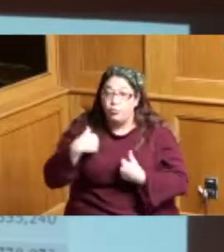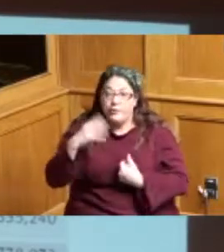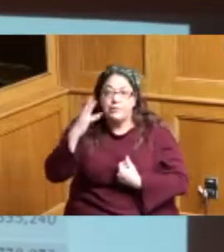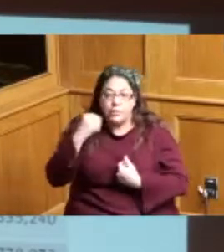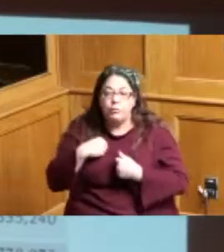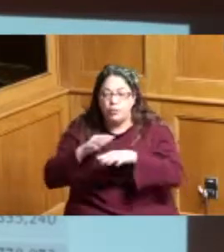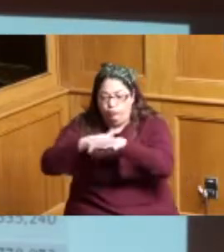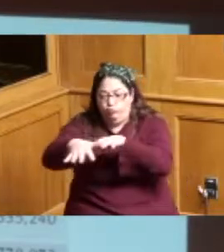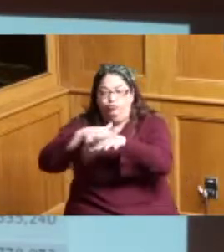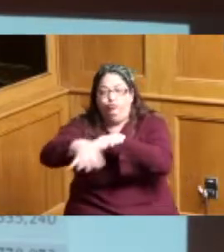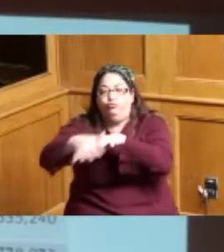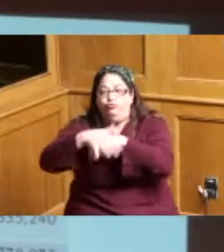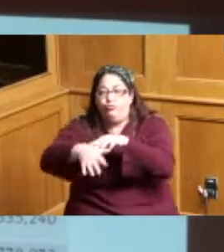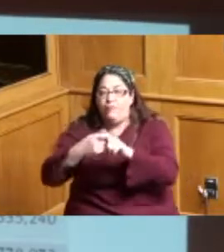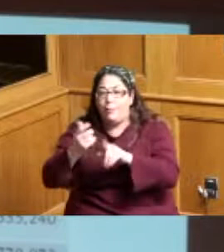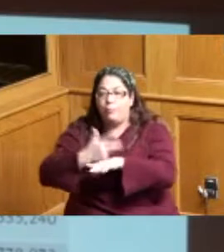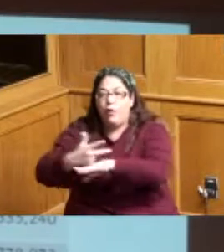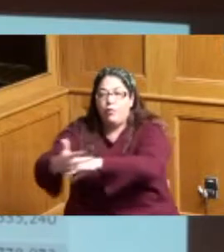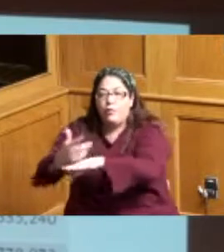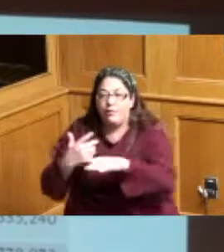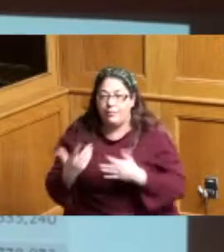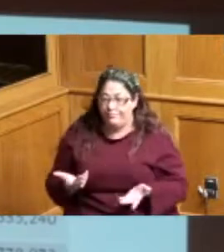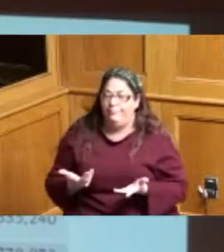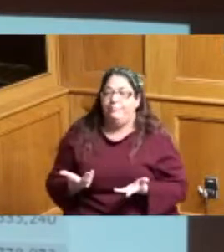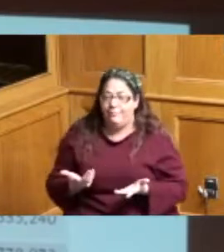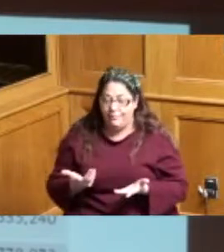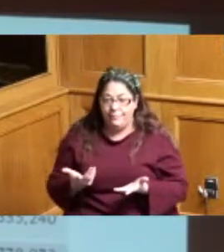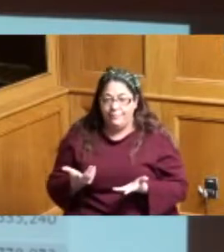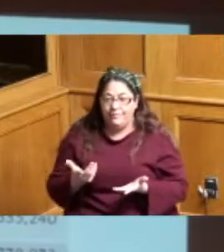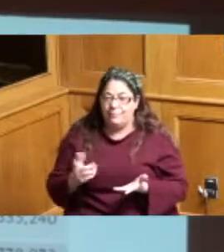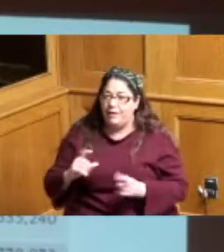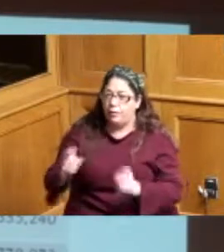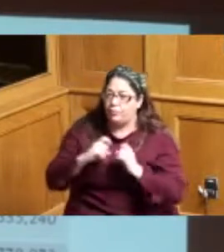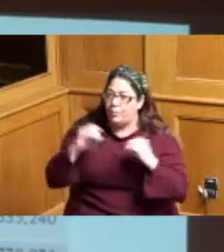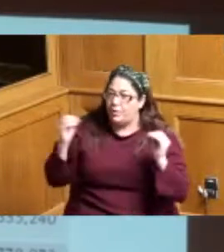in this approach they will be contributing because they will also become MSD customers